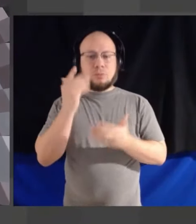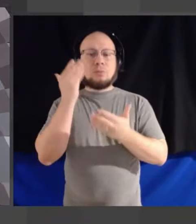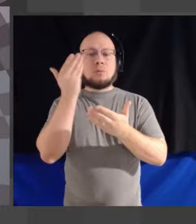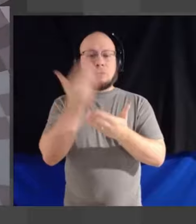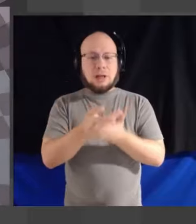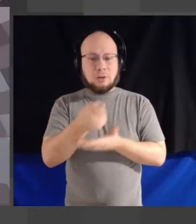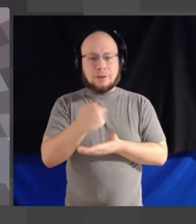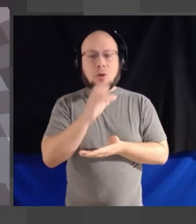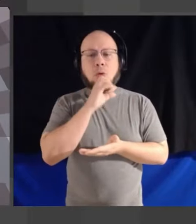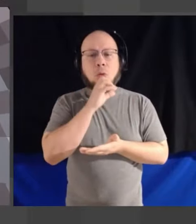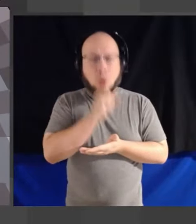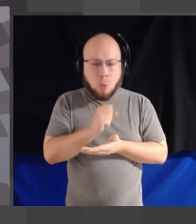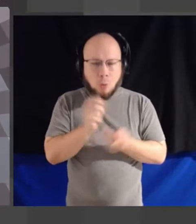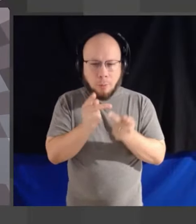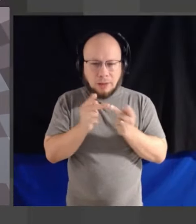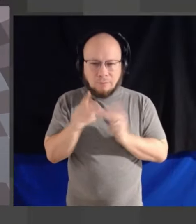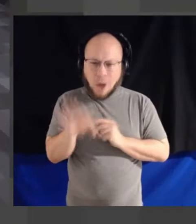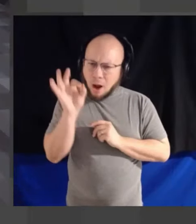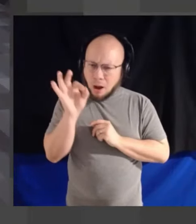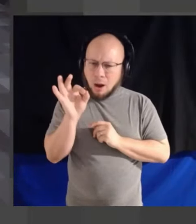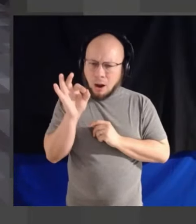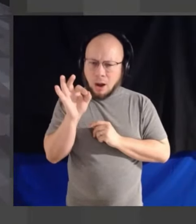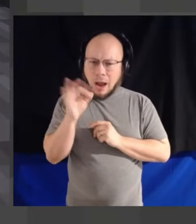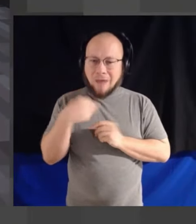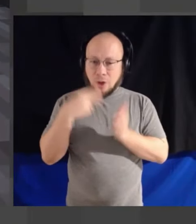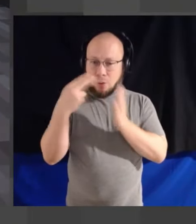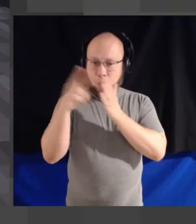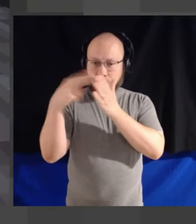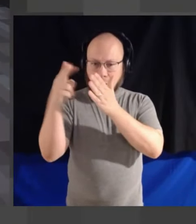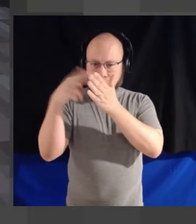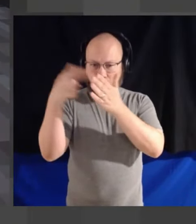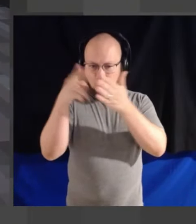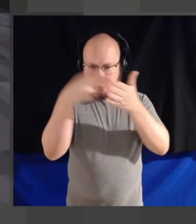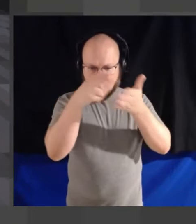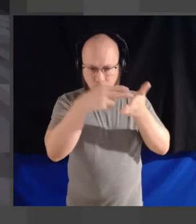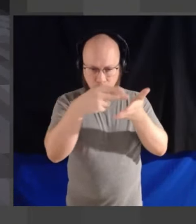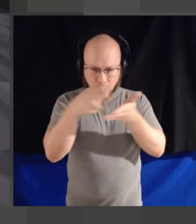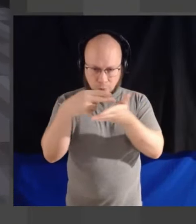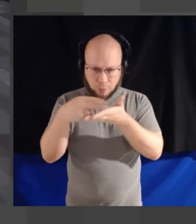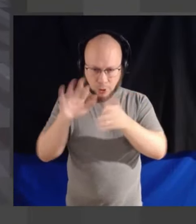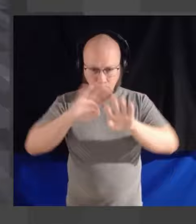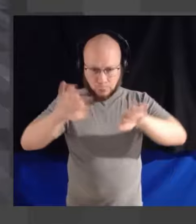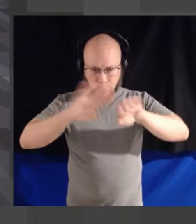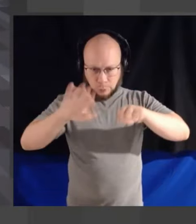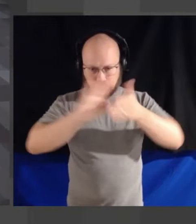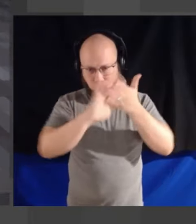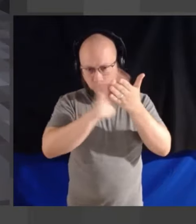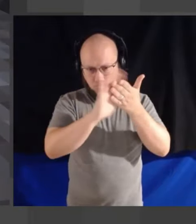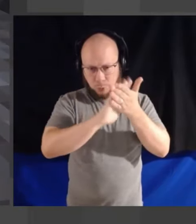SO YOU COME TO ONE OF THESE ANCIENT STRUCTURES AND YOU CAN